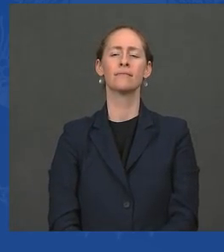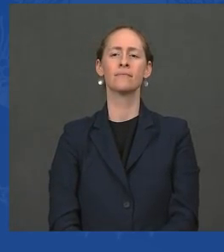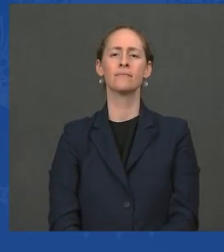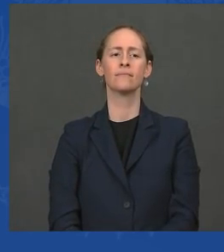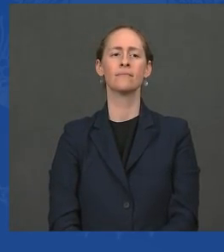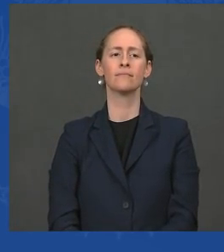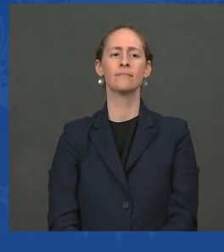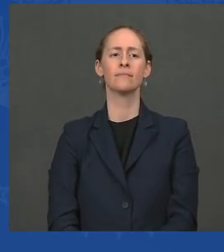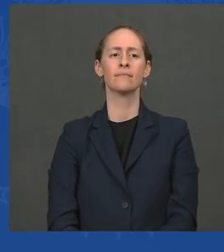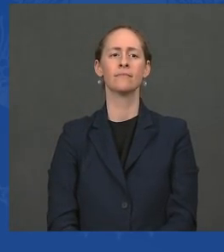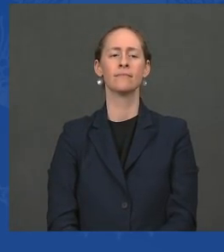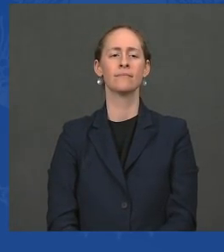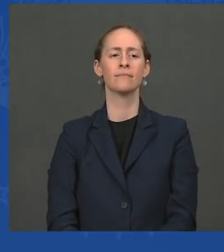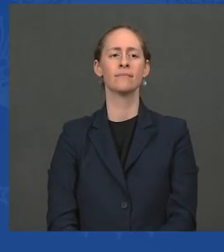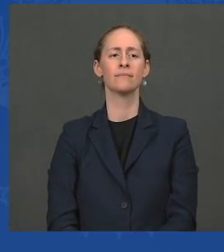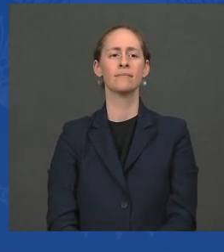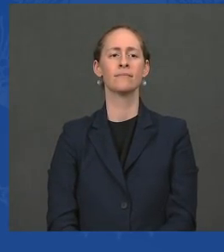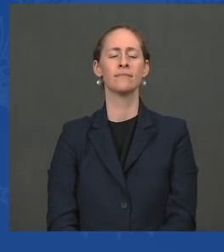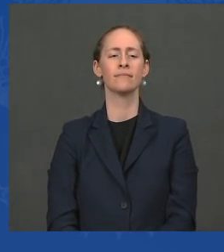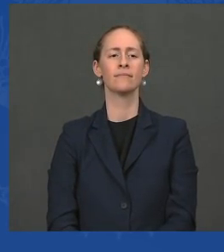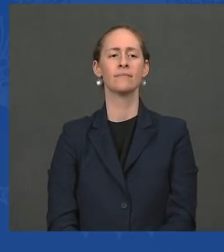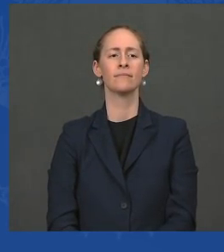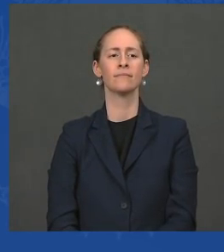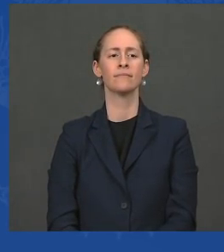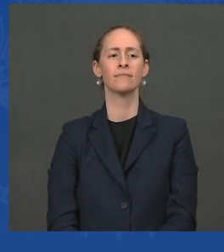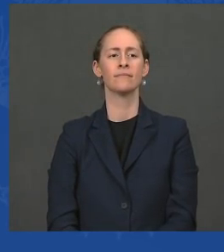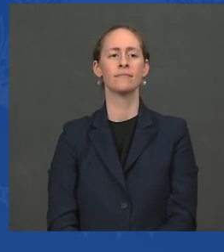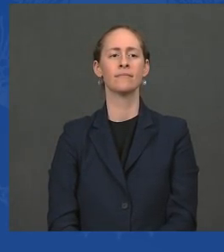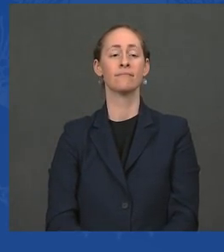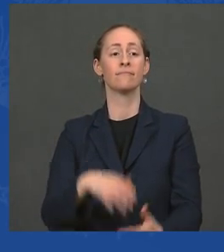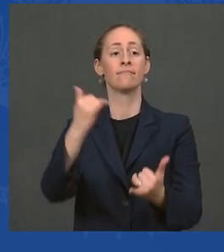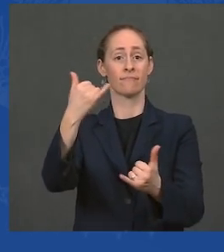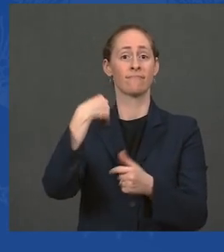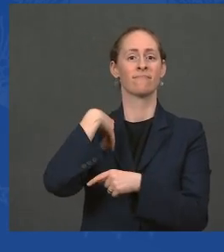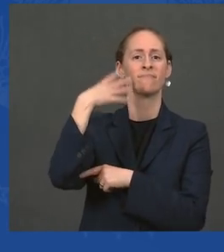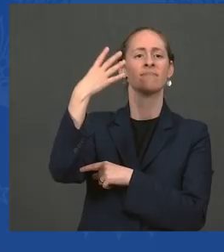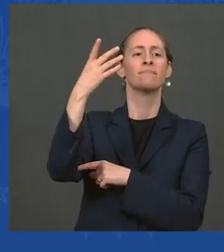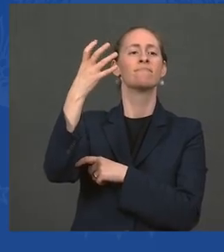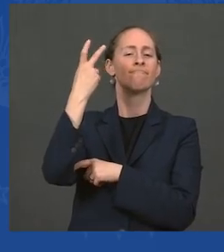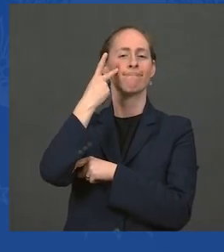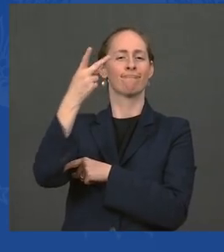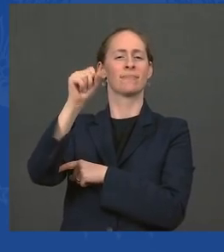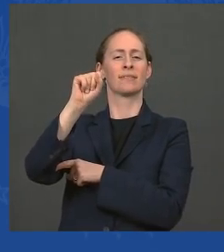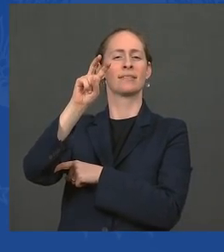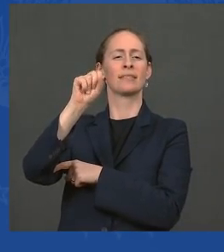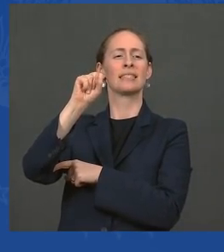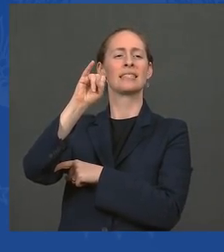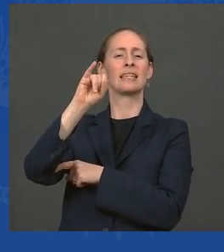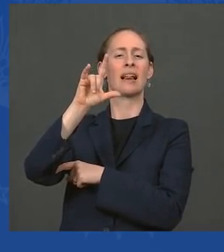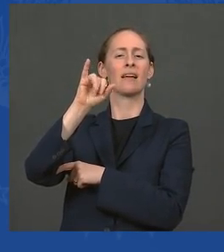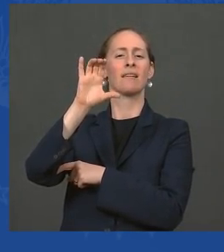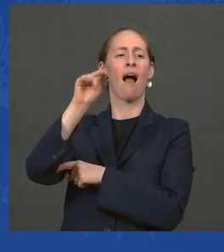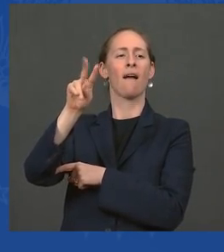Right now, when I went out to Silicon Valley, they showed we're in a situation where if you put solar panels on your roof --